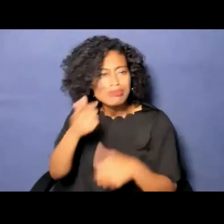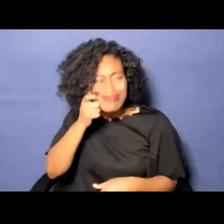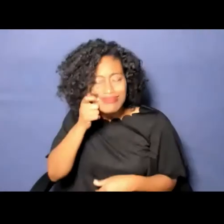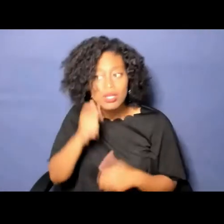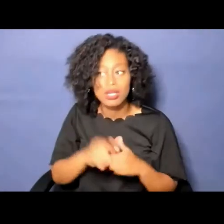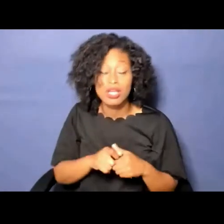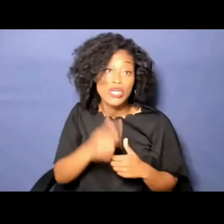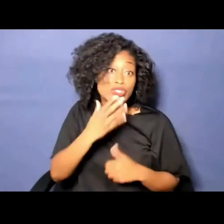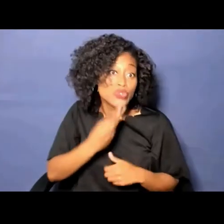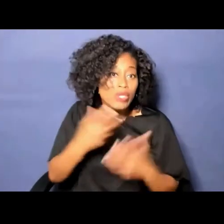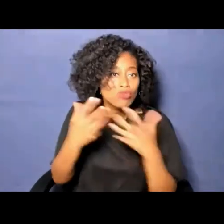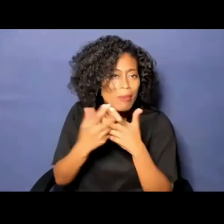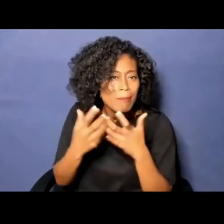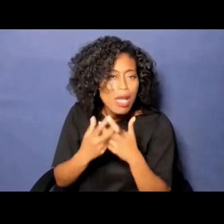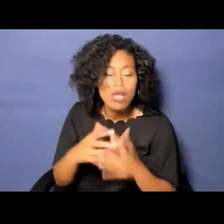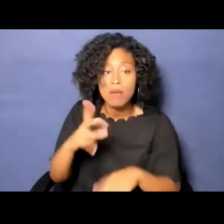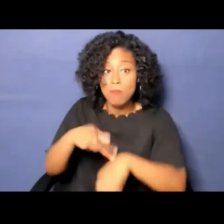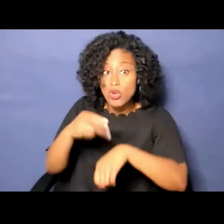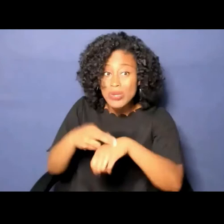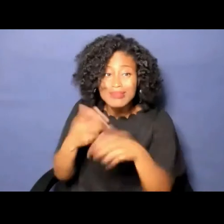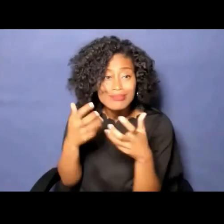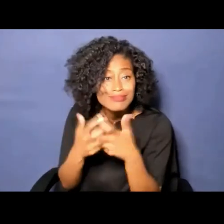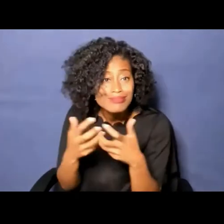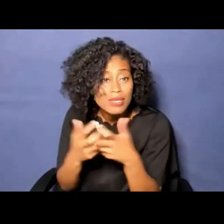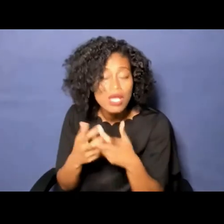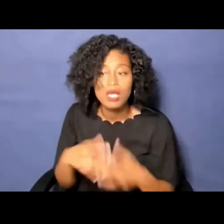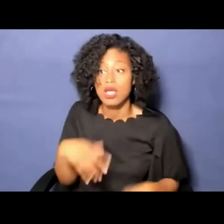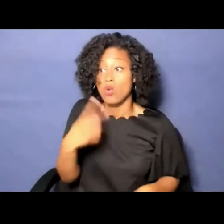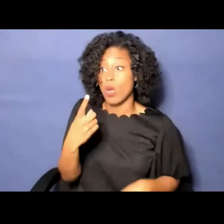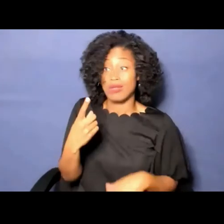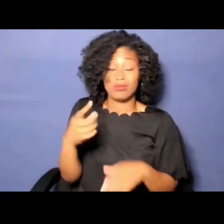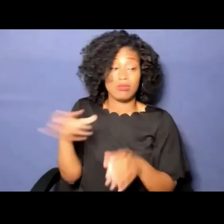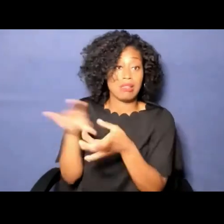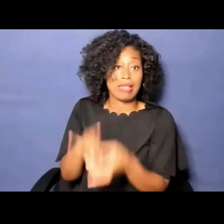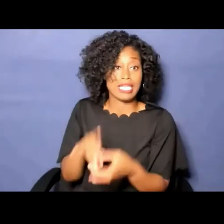who was related to Massachusetts colonists that were religious refugees.